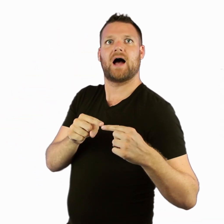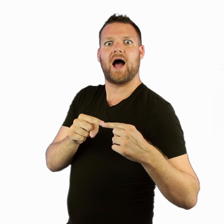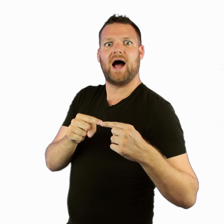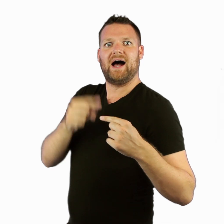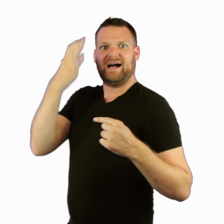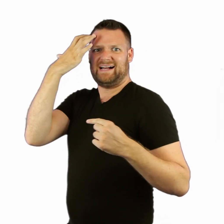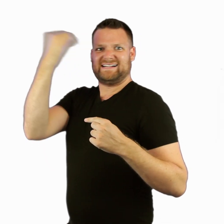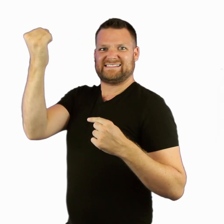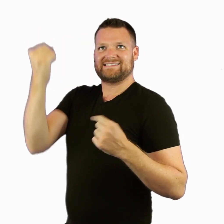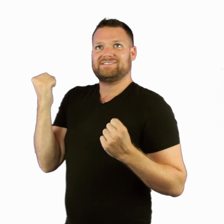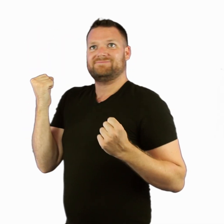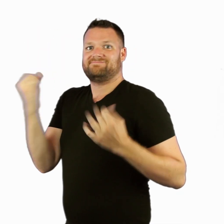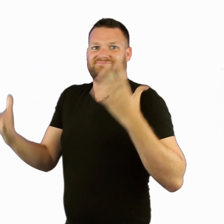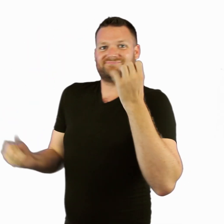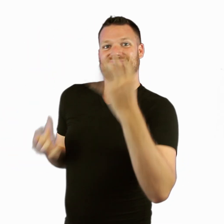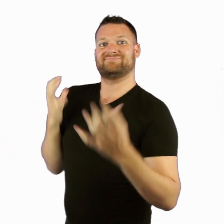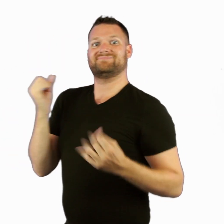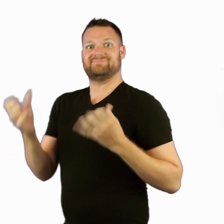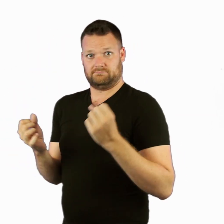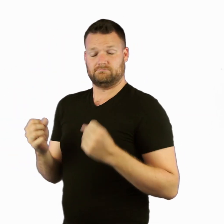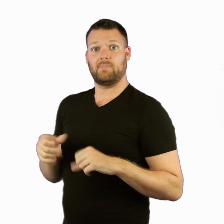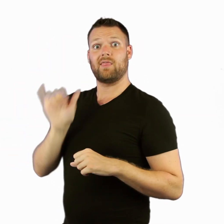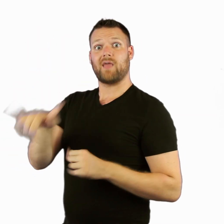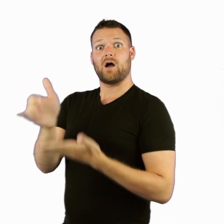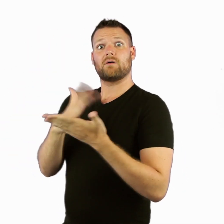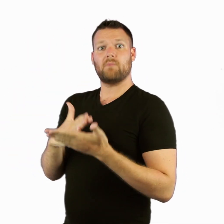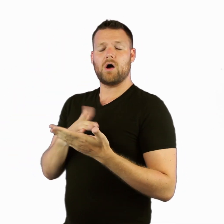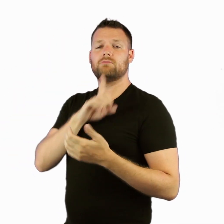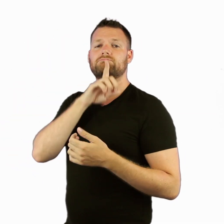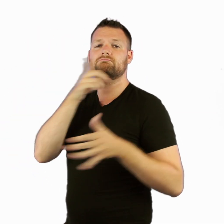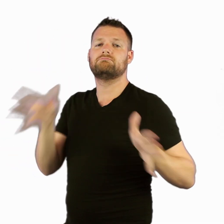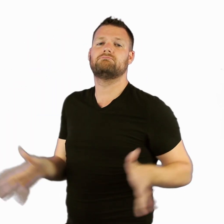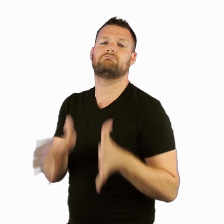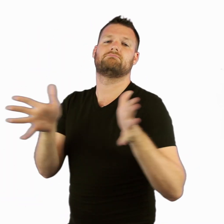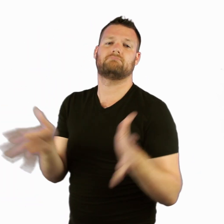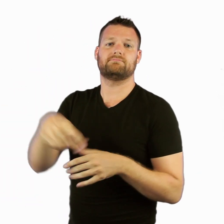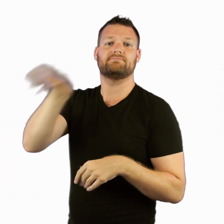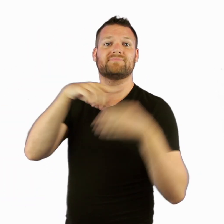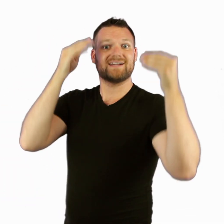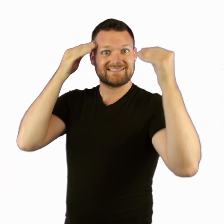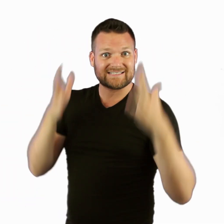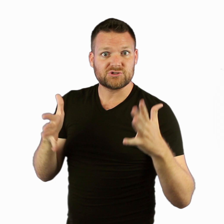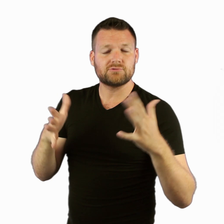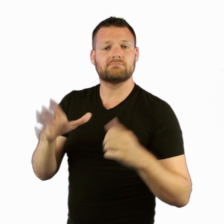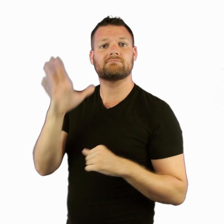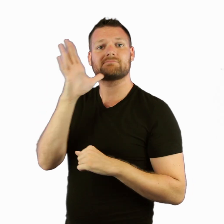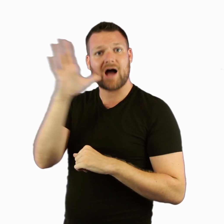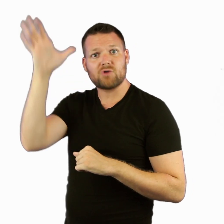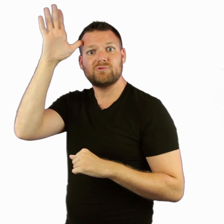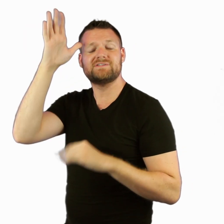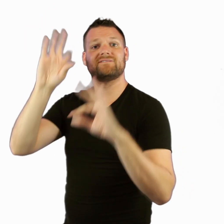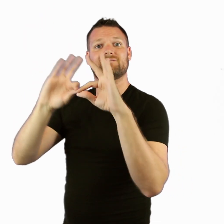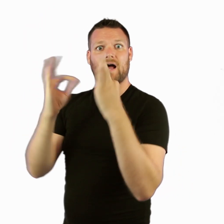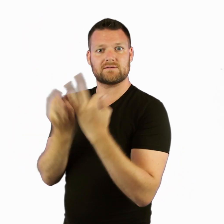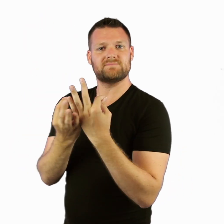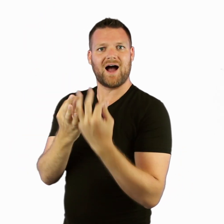For this part, we also strongly encourage teachers, parents, and families to get in on the action, so that children